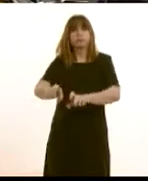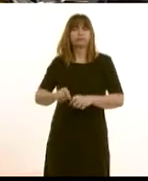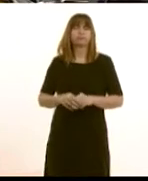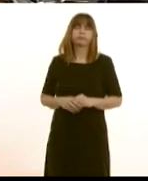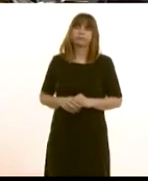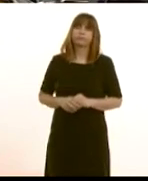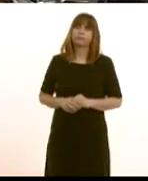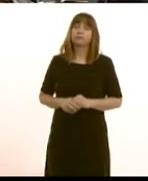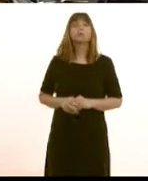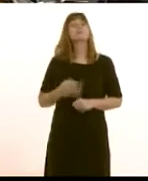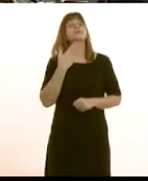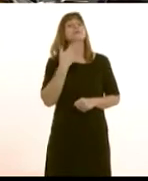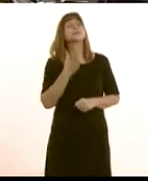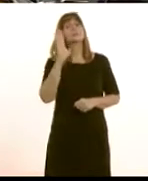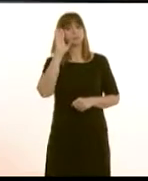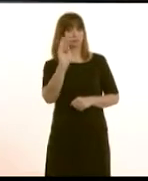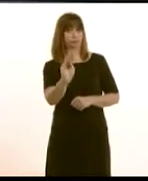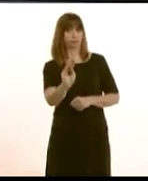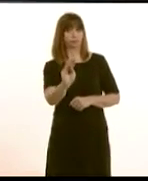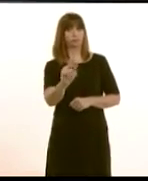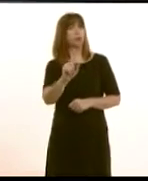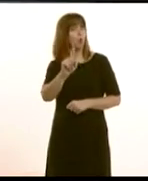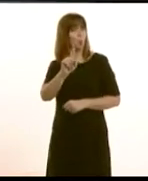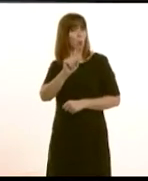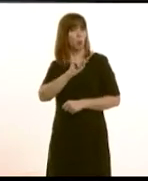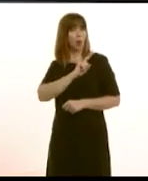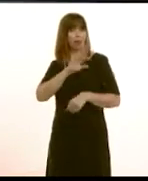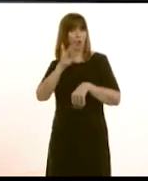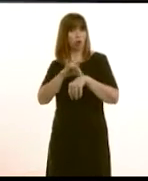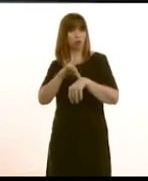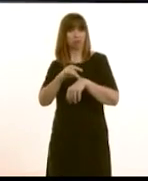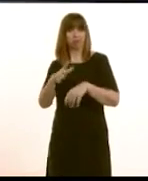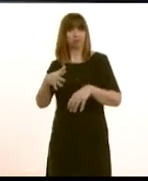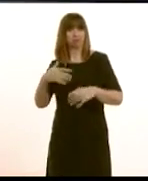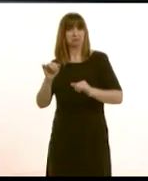for that answer. First Minister, one of the major barriers to the recruitment of doctors